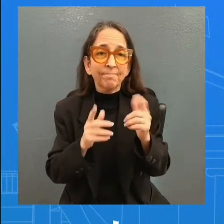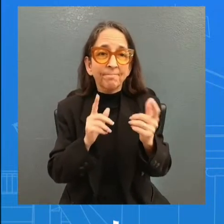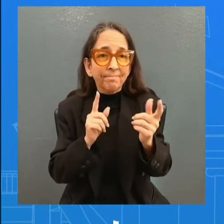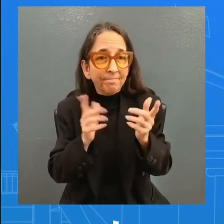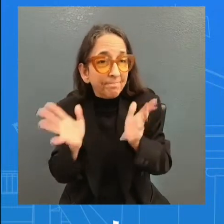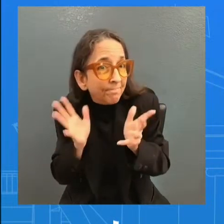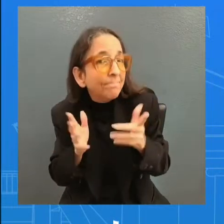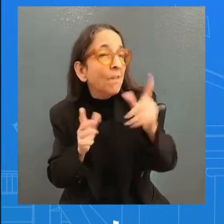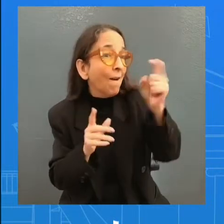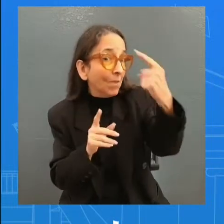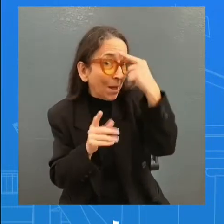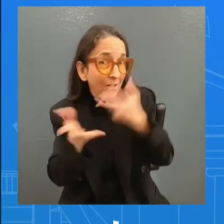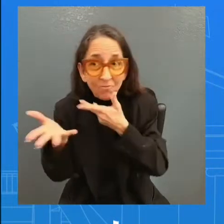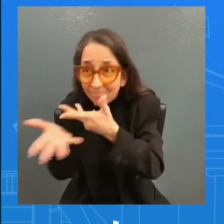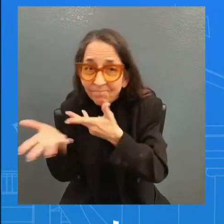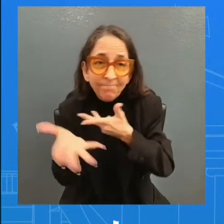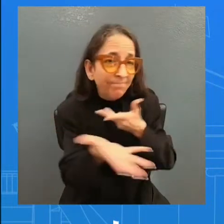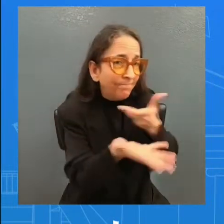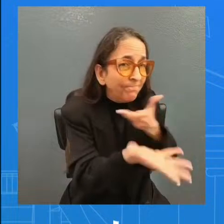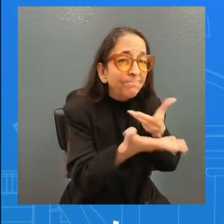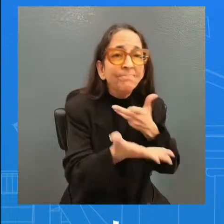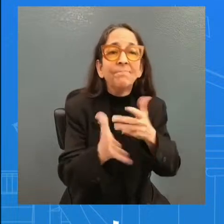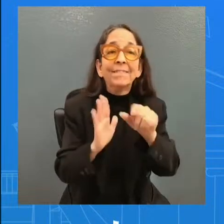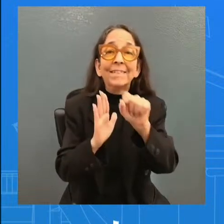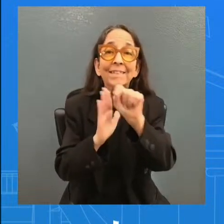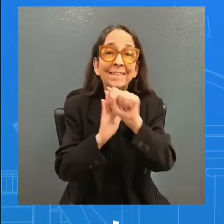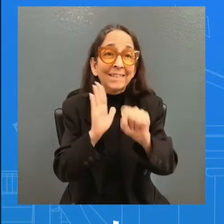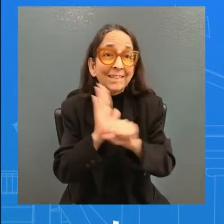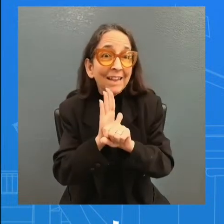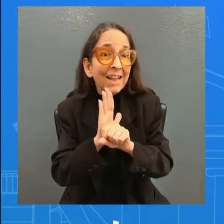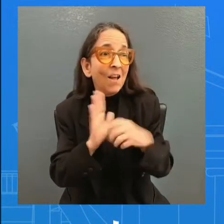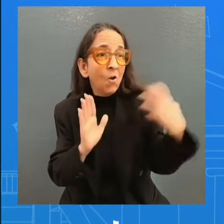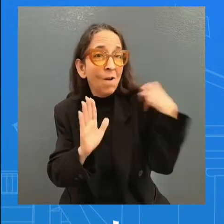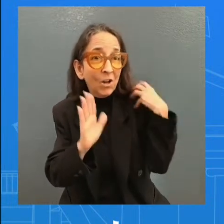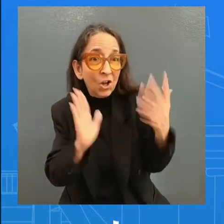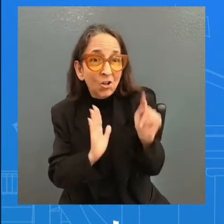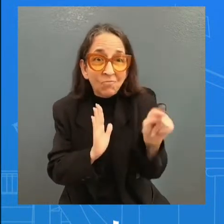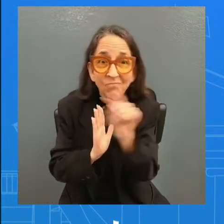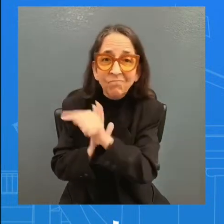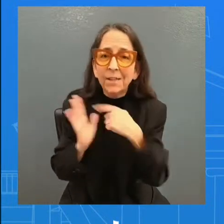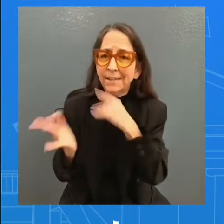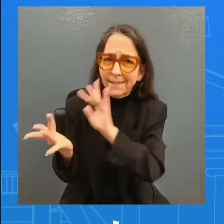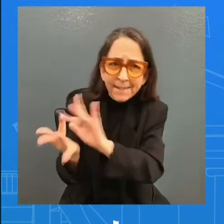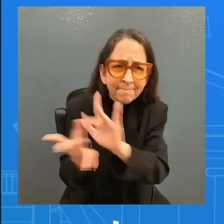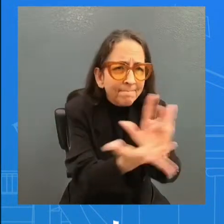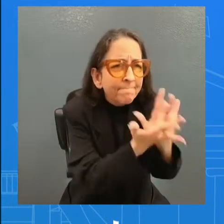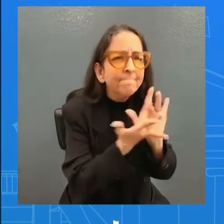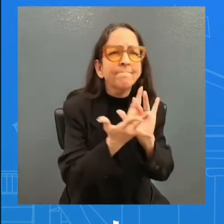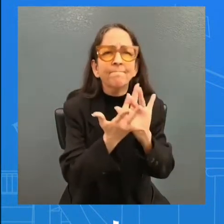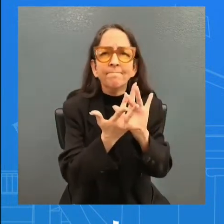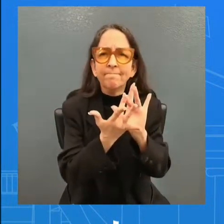His team remains in close touch with their teams. And as the president said earlier today -- you heard him moments ago --